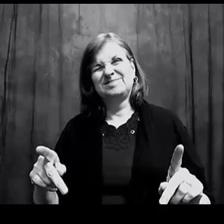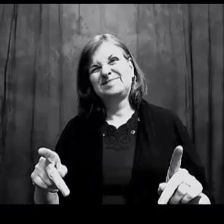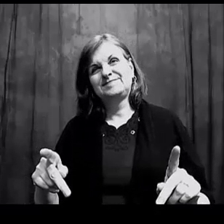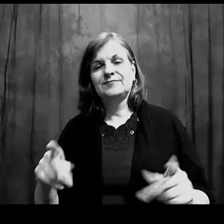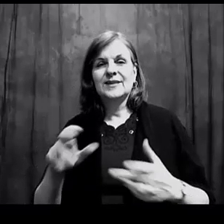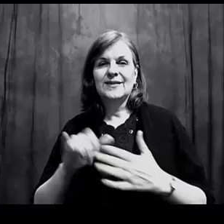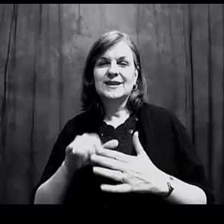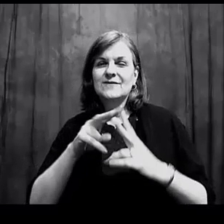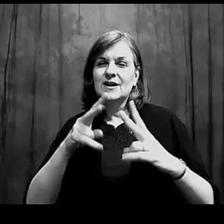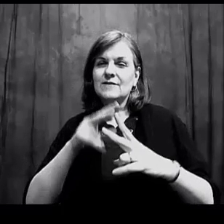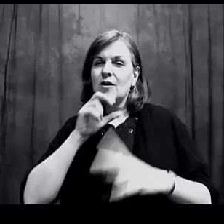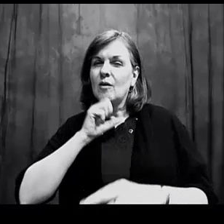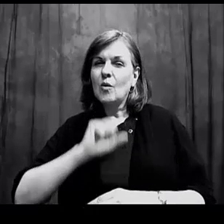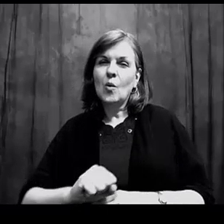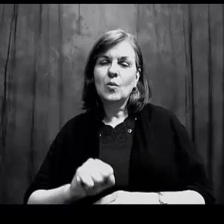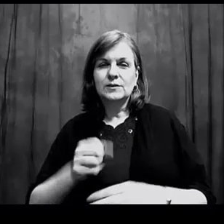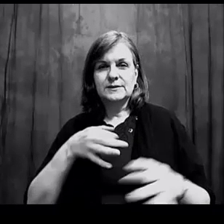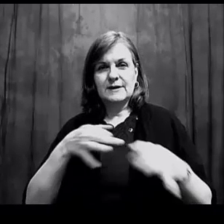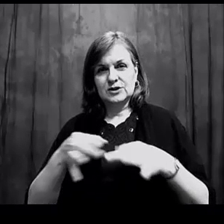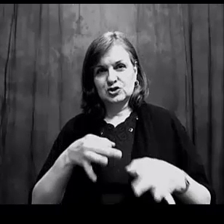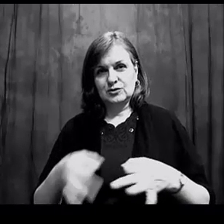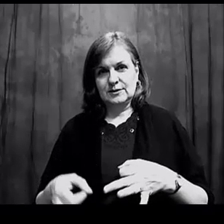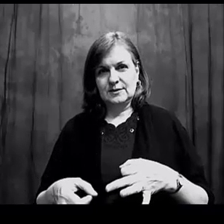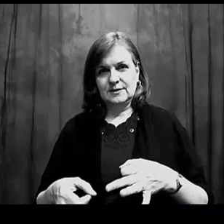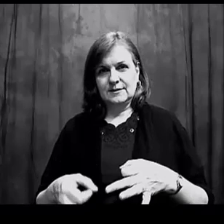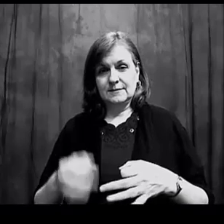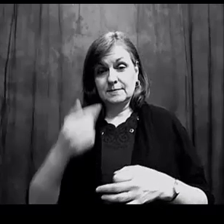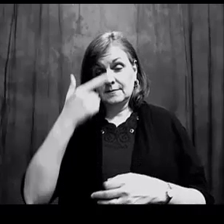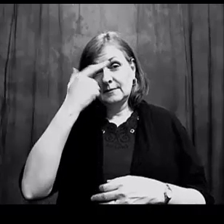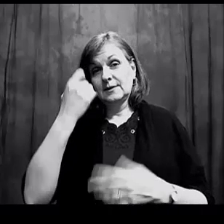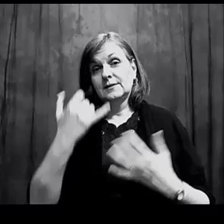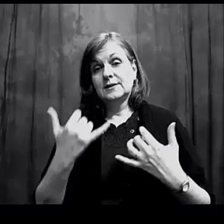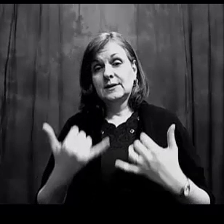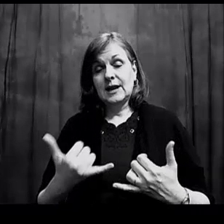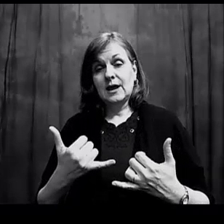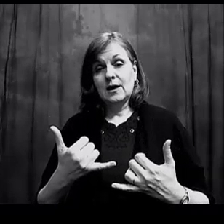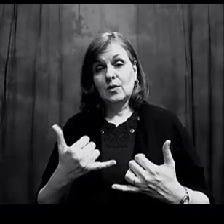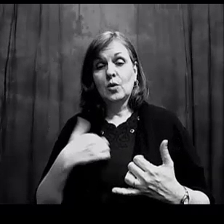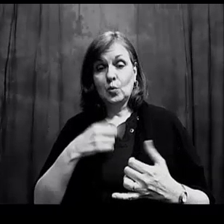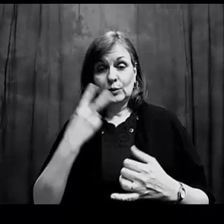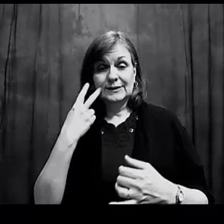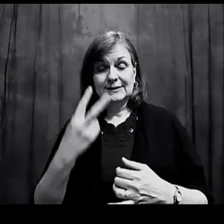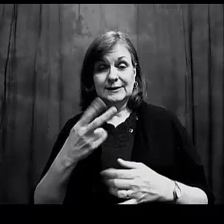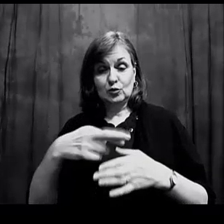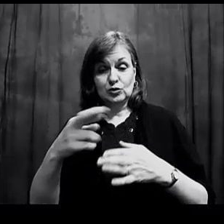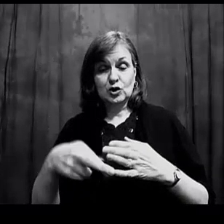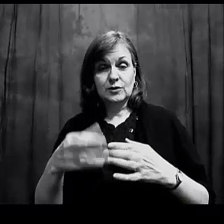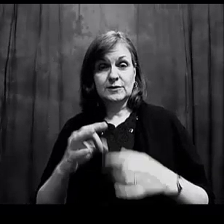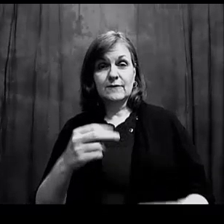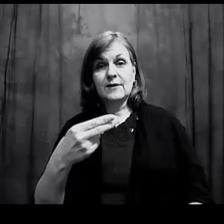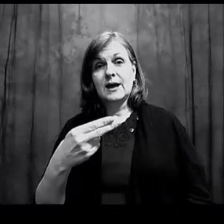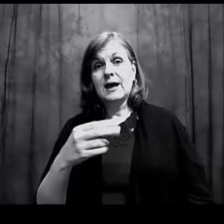this is a very old definition because now we can see hybrids